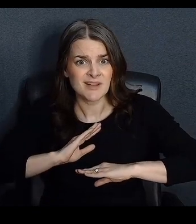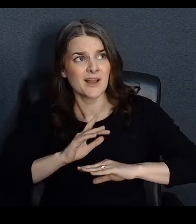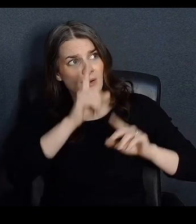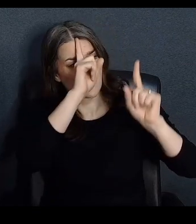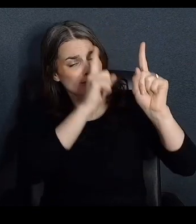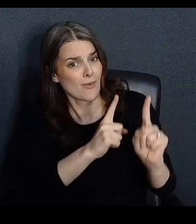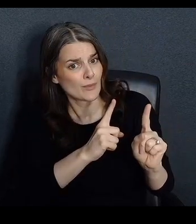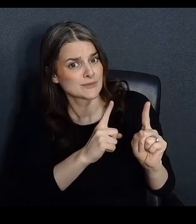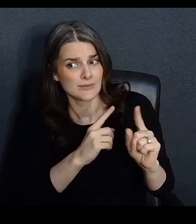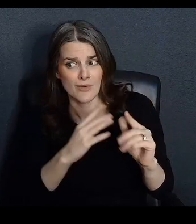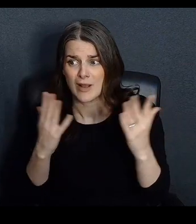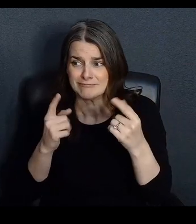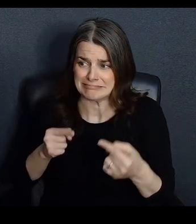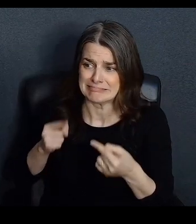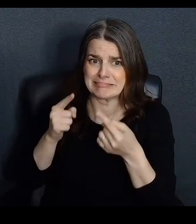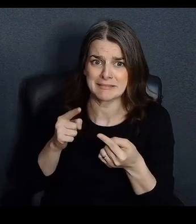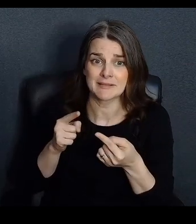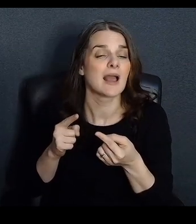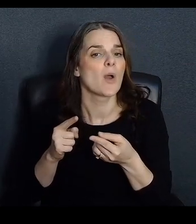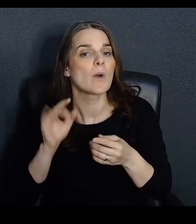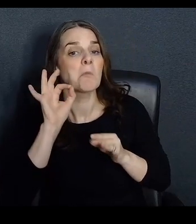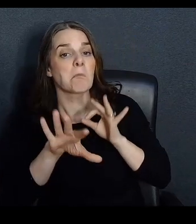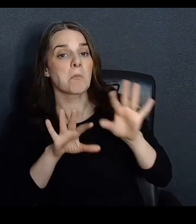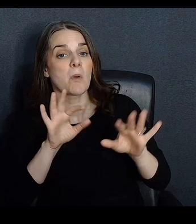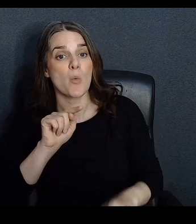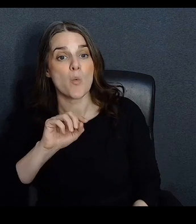or what your goals are, and we can suggest different tools for you to try out.